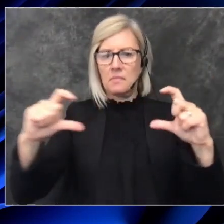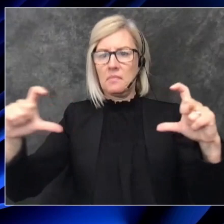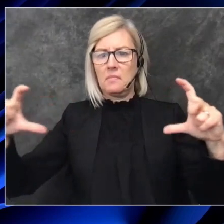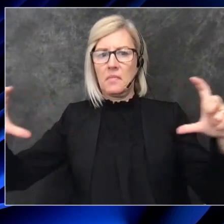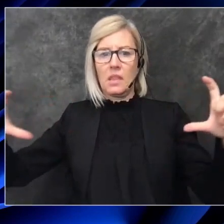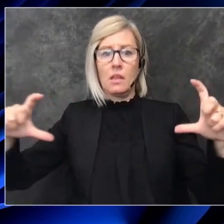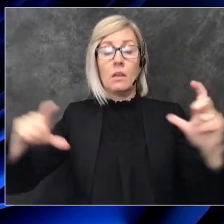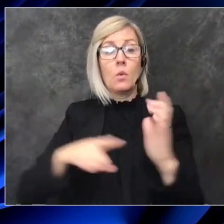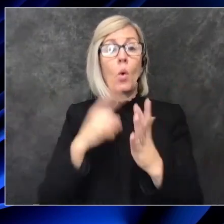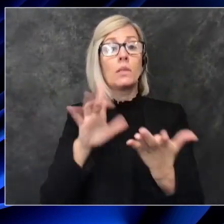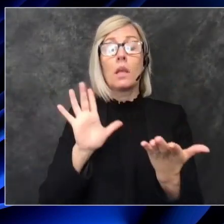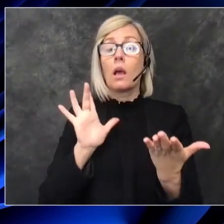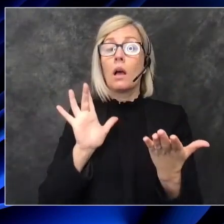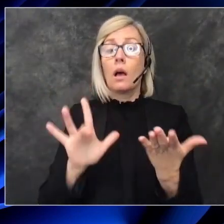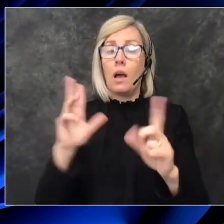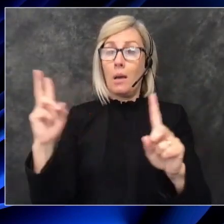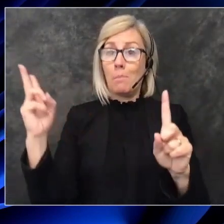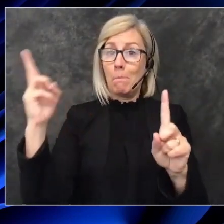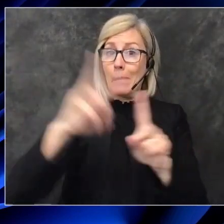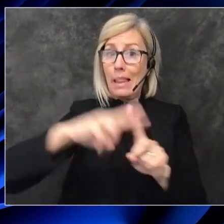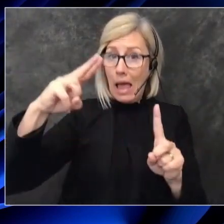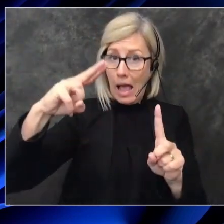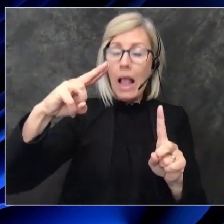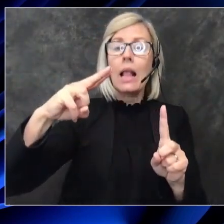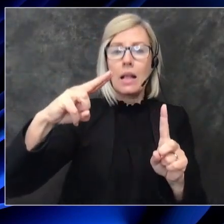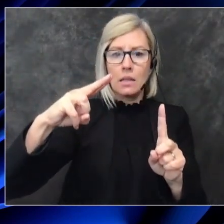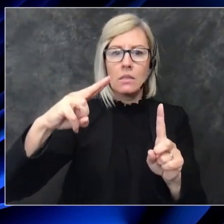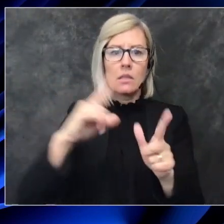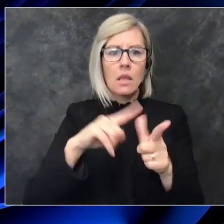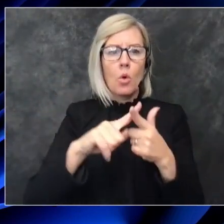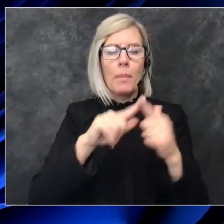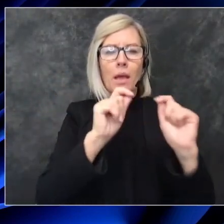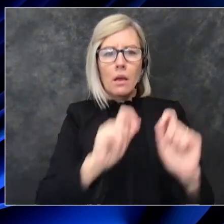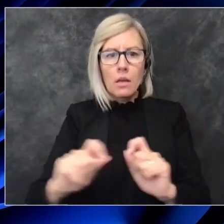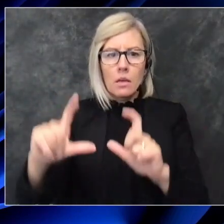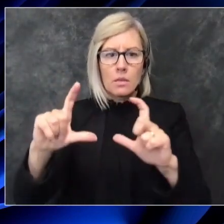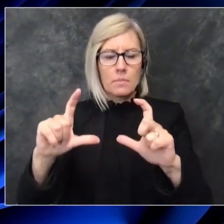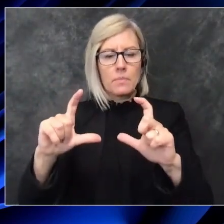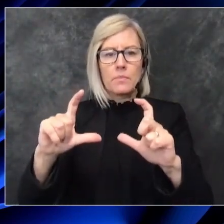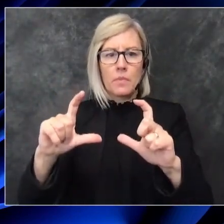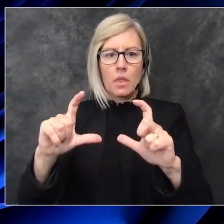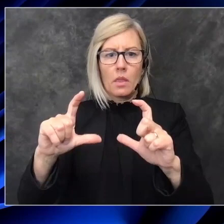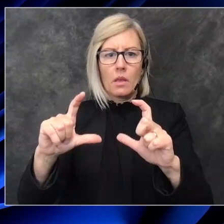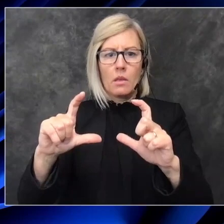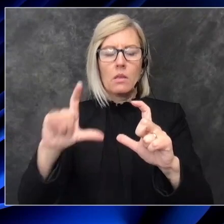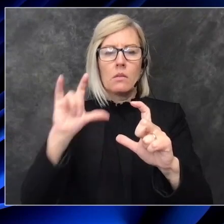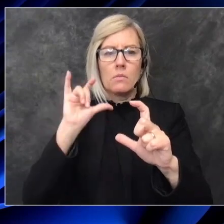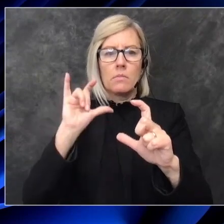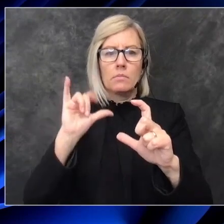apply button is there will be a small screen curtain that will actually then come up and say Please wait and